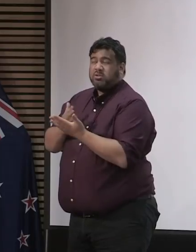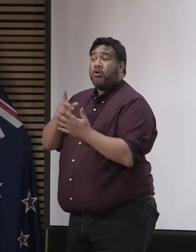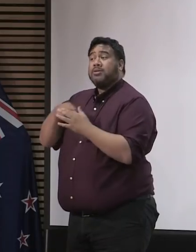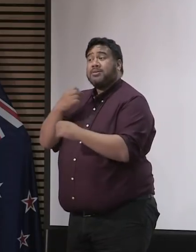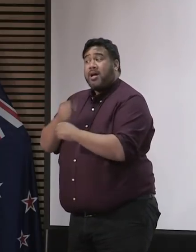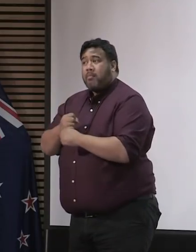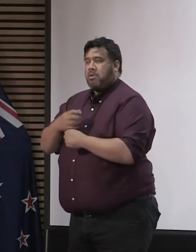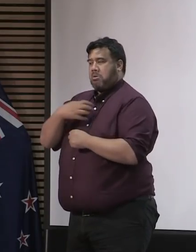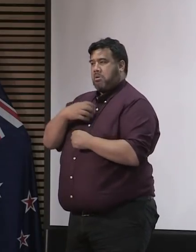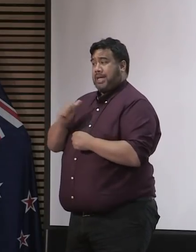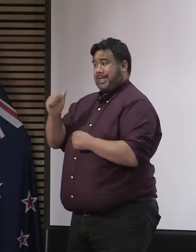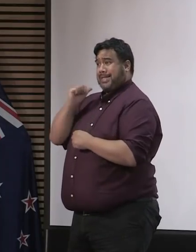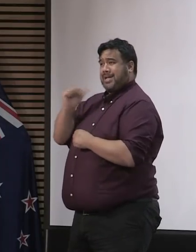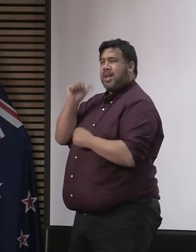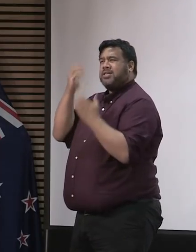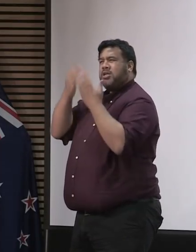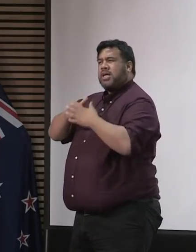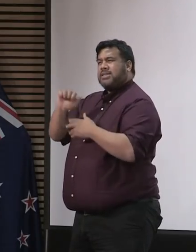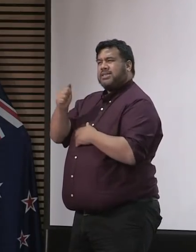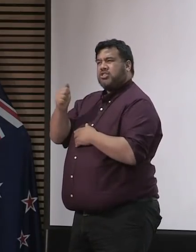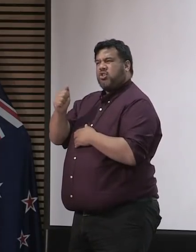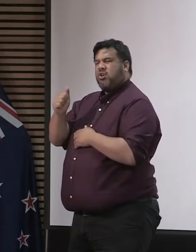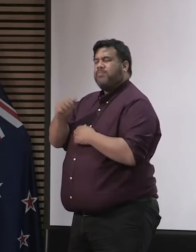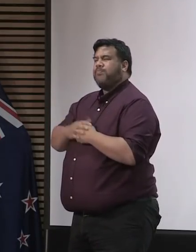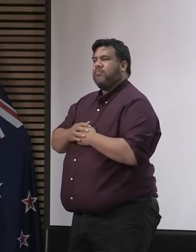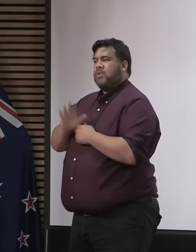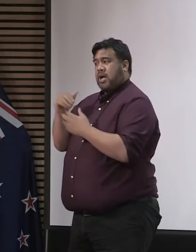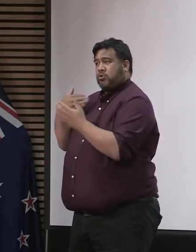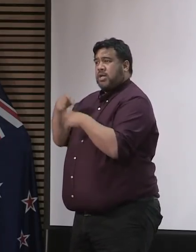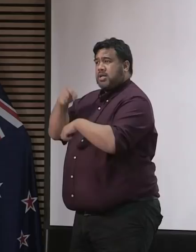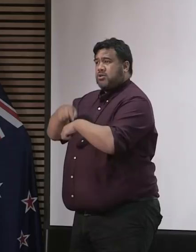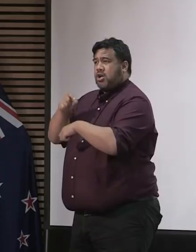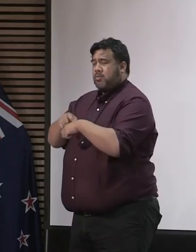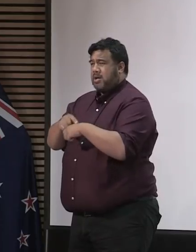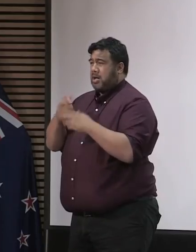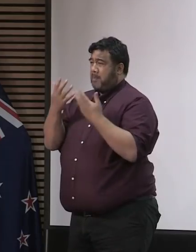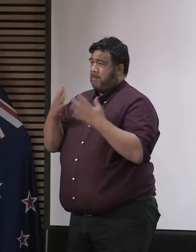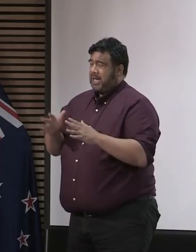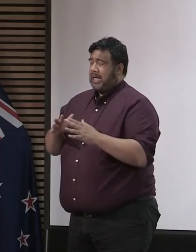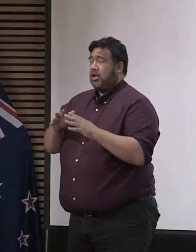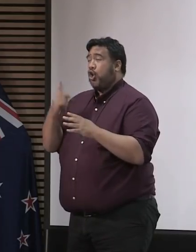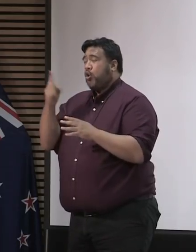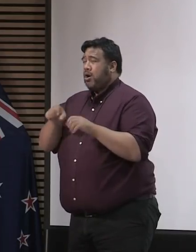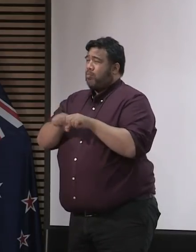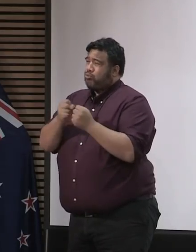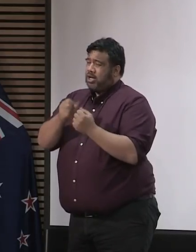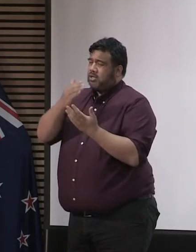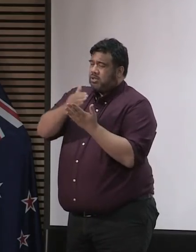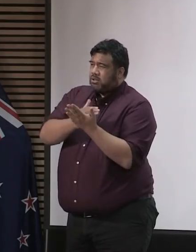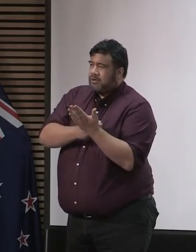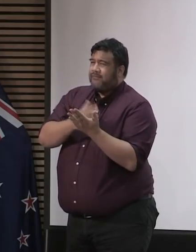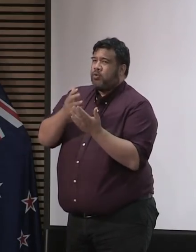As at 6 :00pm yet there had been 4,128 breaches of the CDM and health Acts.